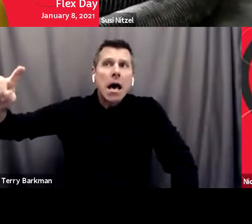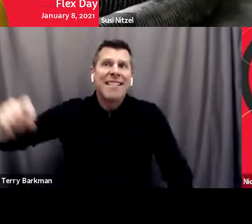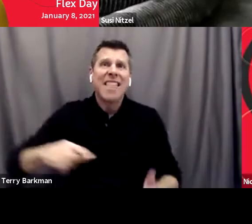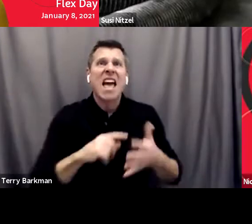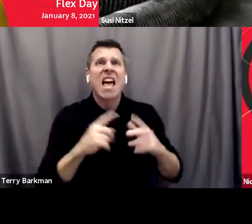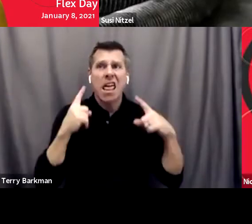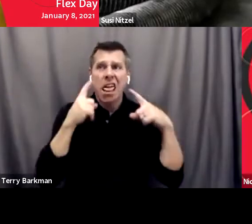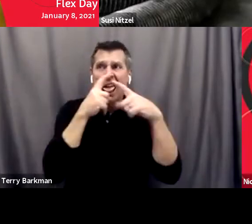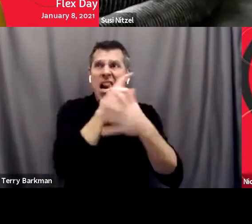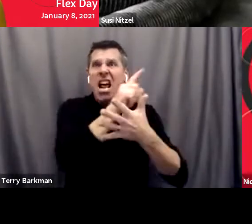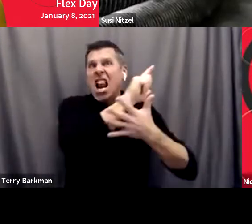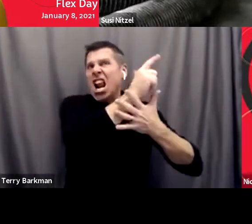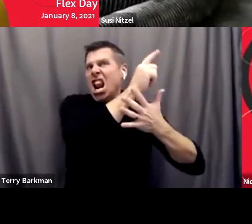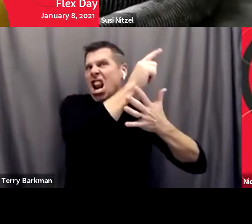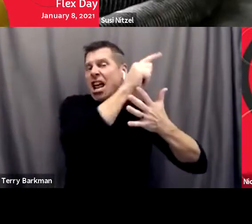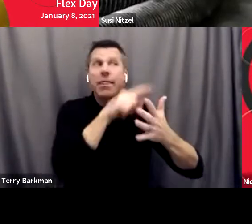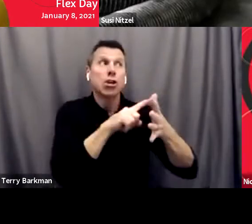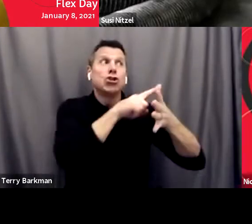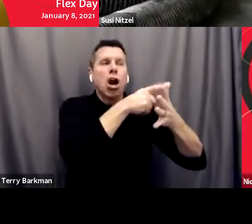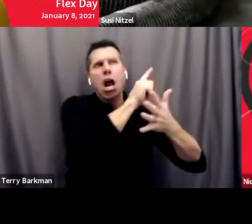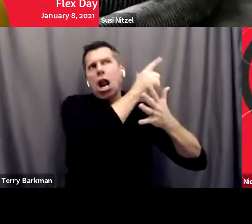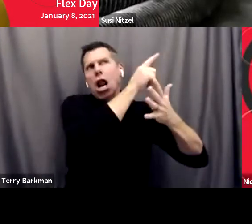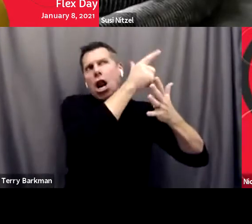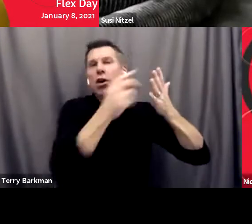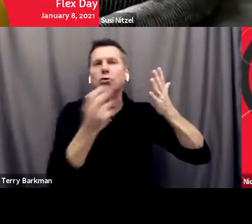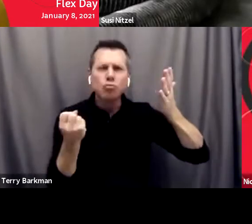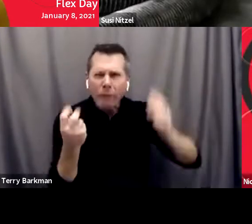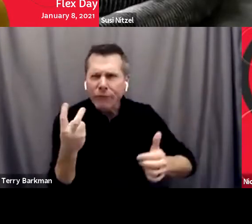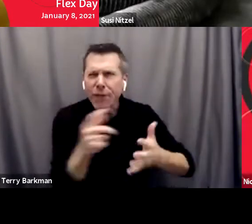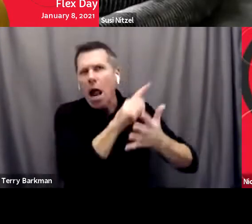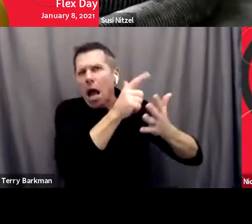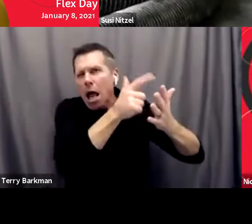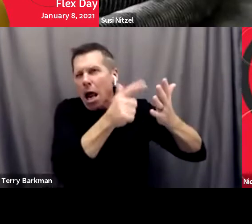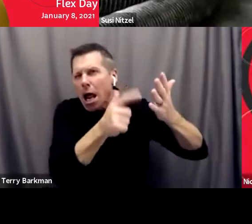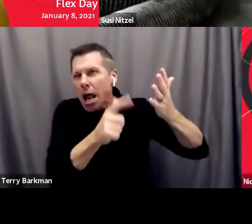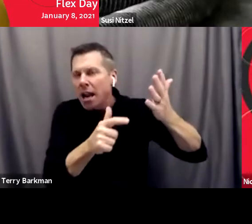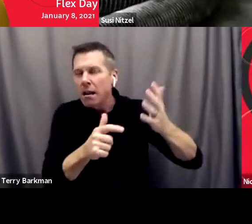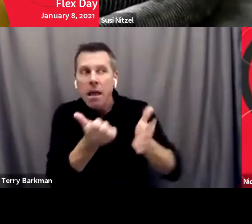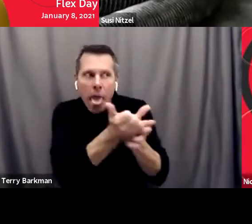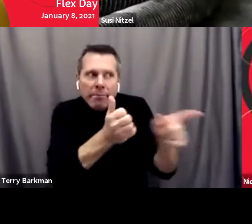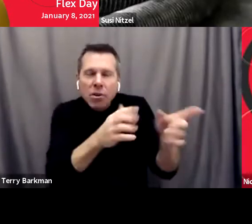gets between where they started and where they need to get to how does that help the students like the students? And everybody